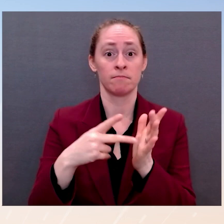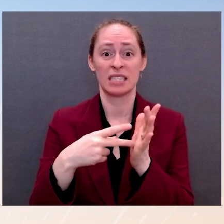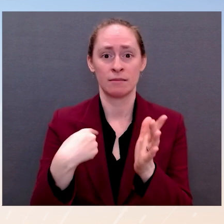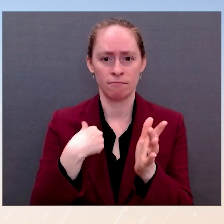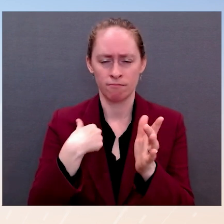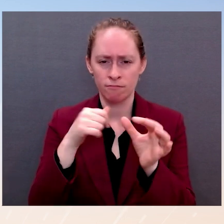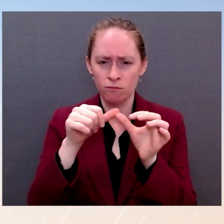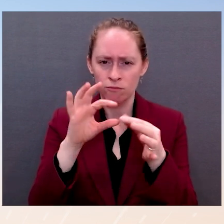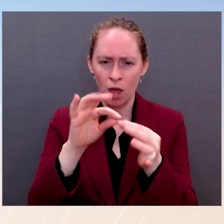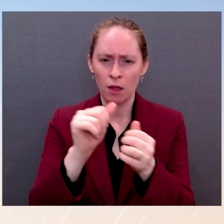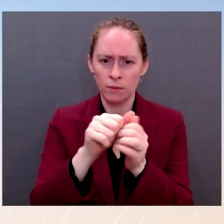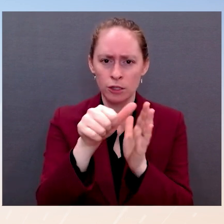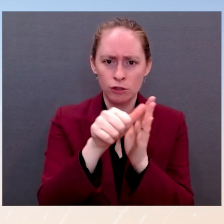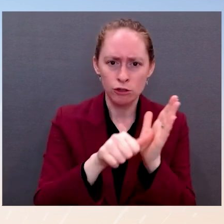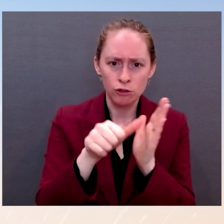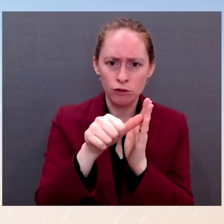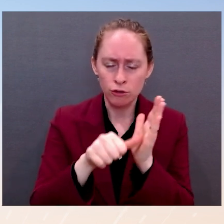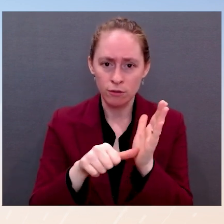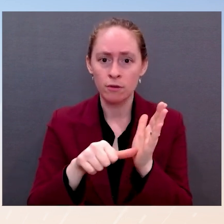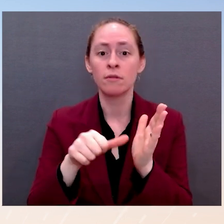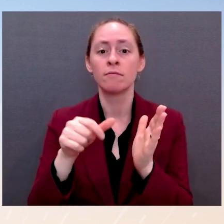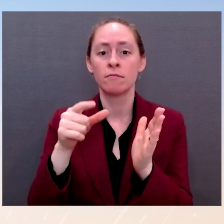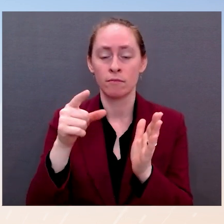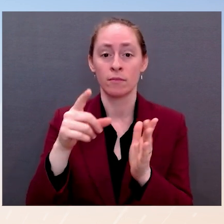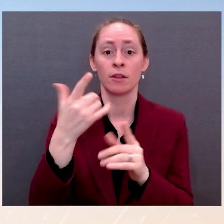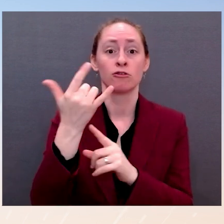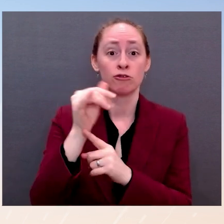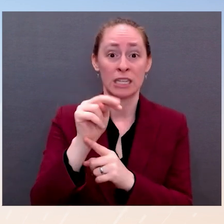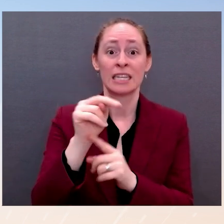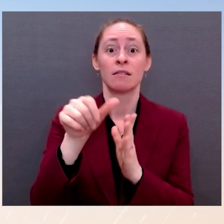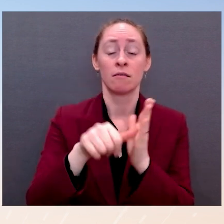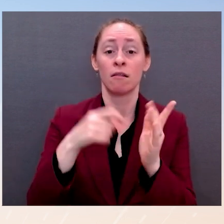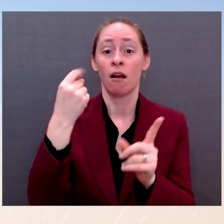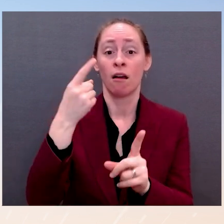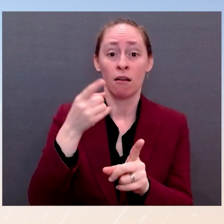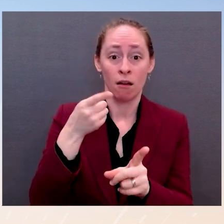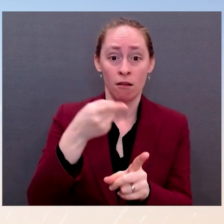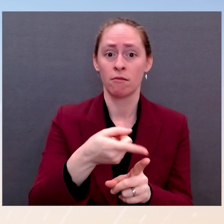that affect women that affect only women, really other than breast cancer.